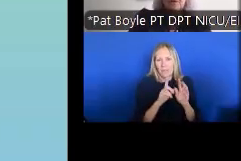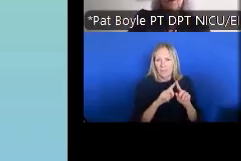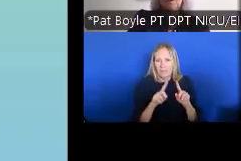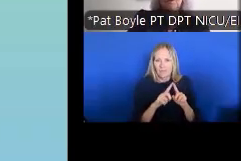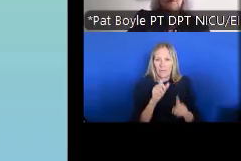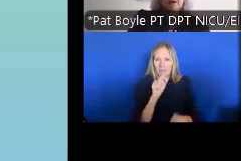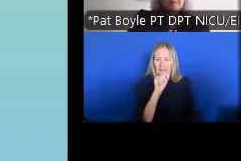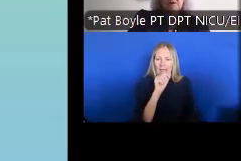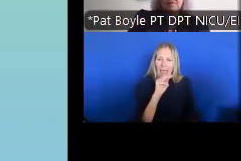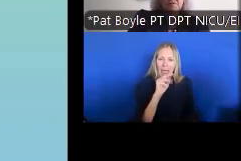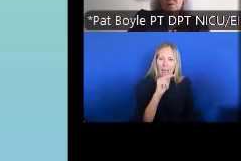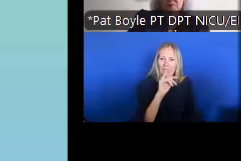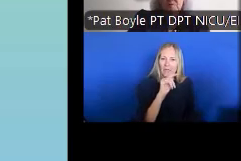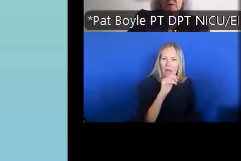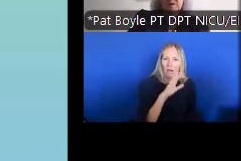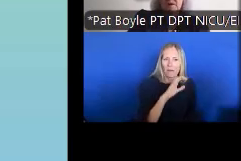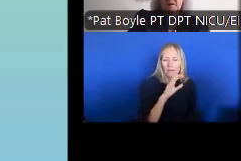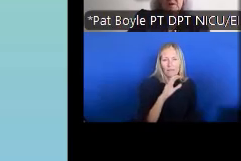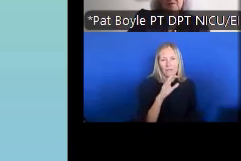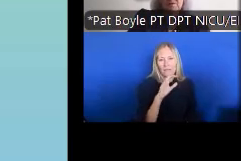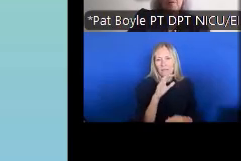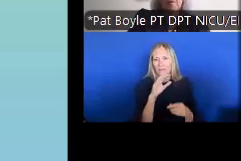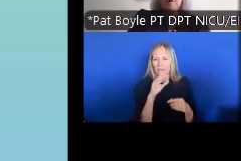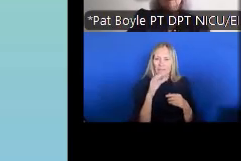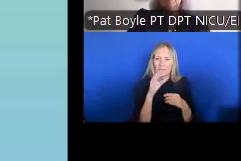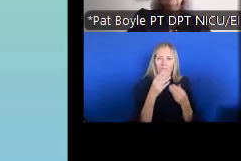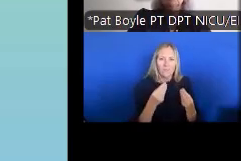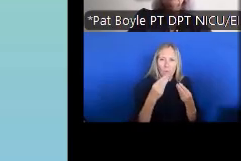issues, and therefore no movement, and therefore really